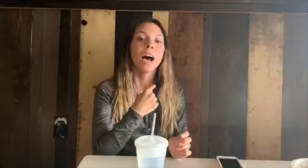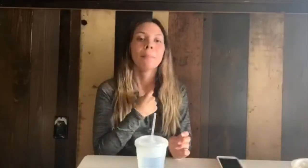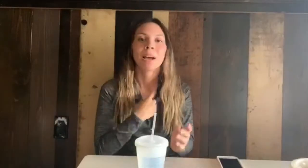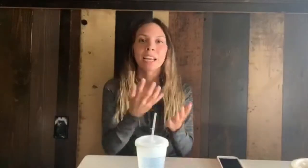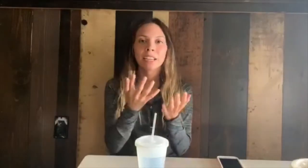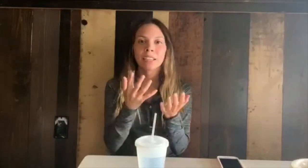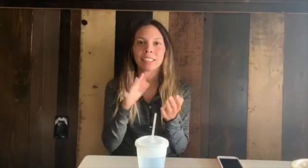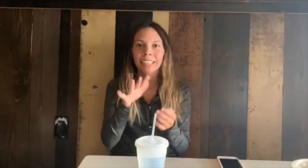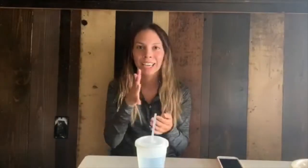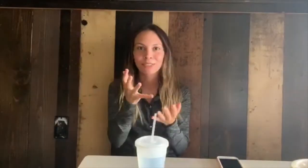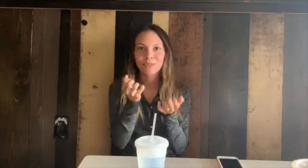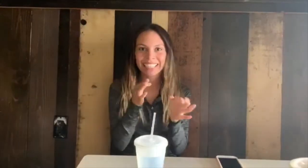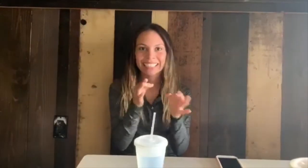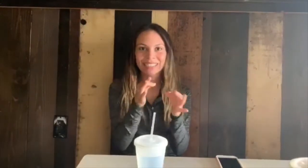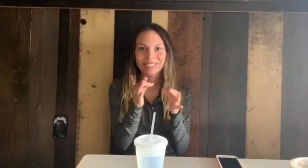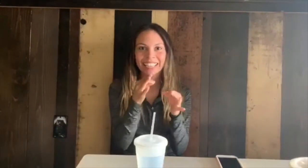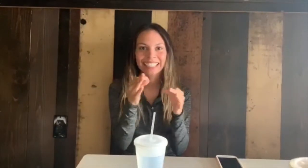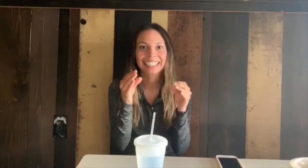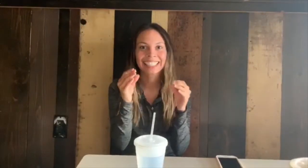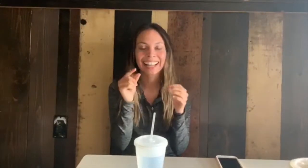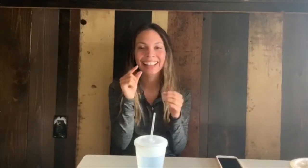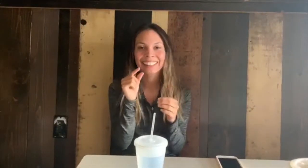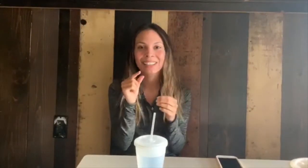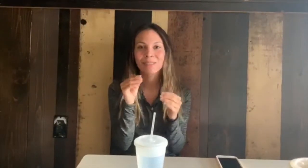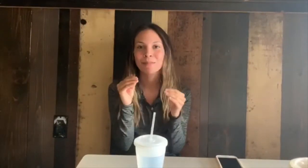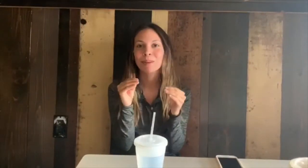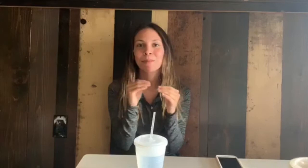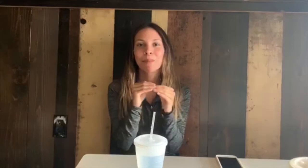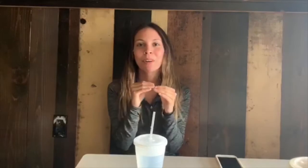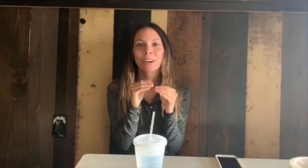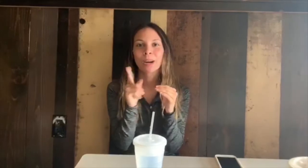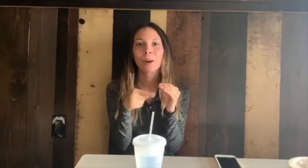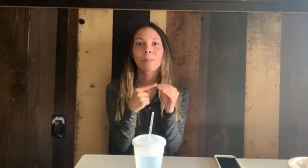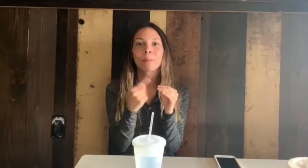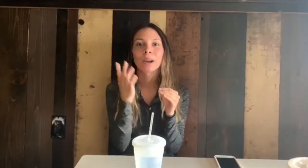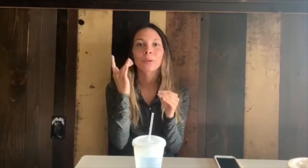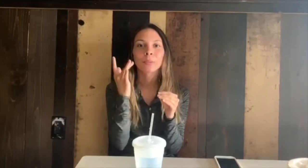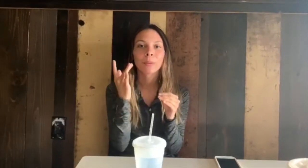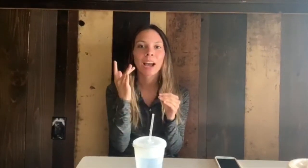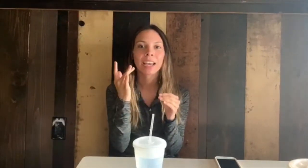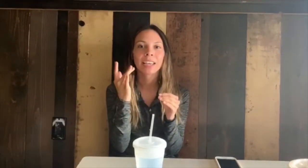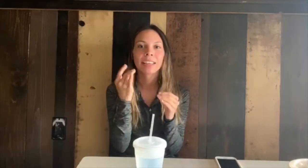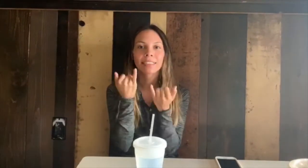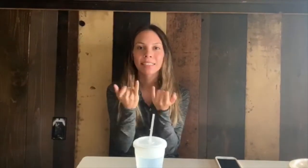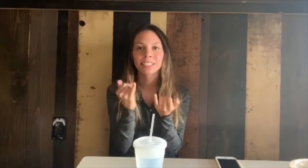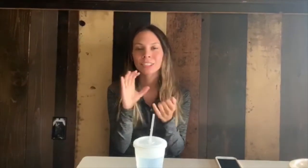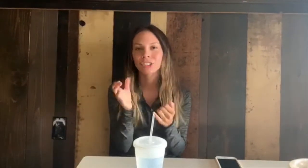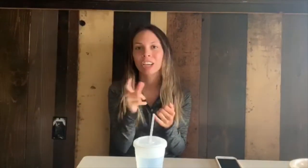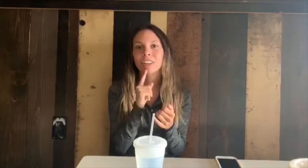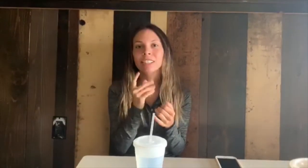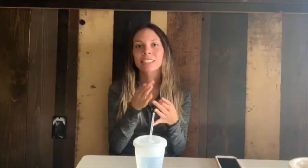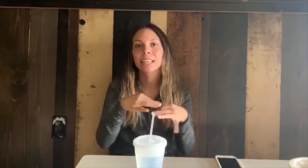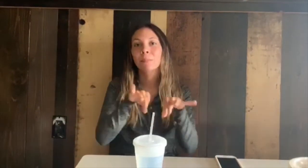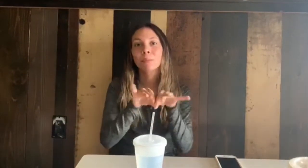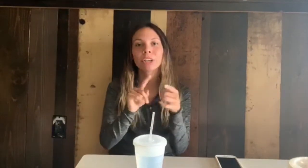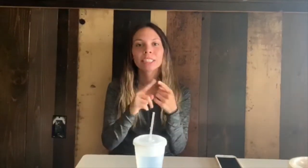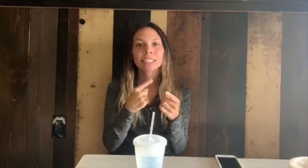R: I kinda want to explain A little bit more about why this channel is important to me